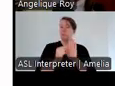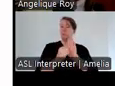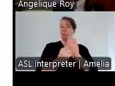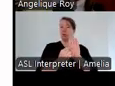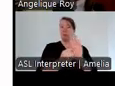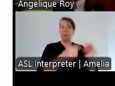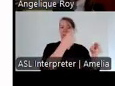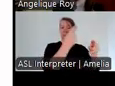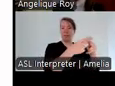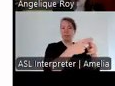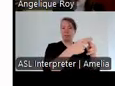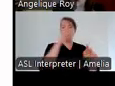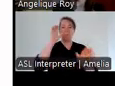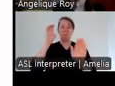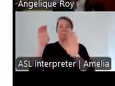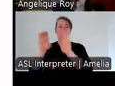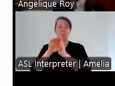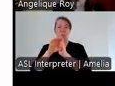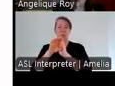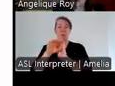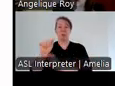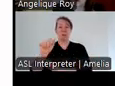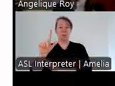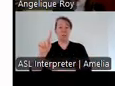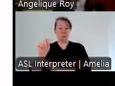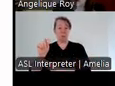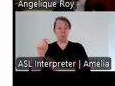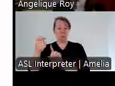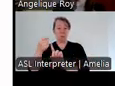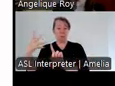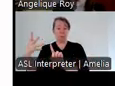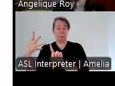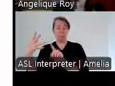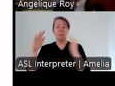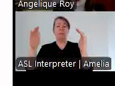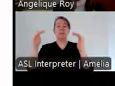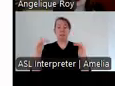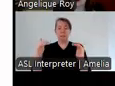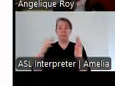text for each icon, and descriptions are also displayed in the icon legend as well.